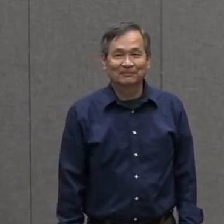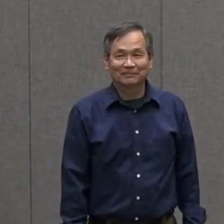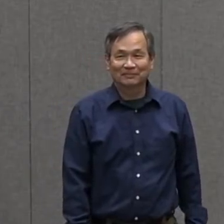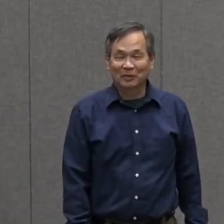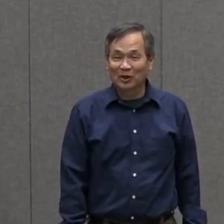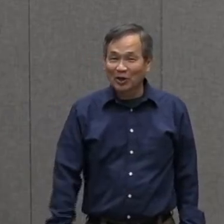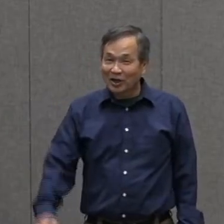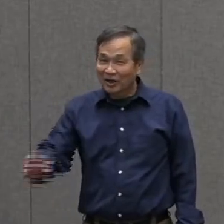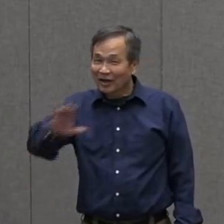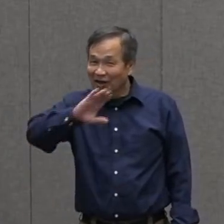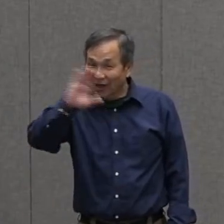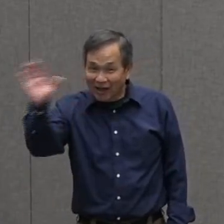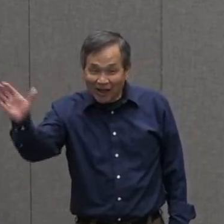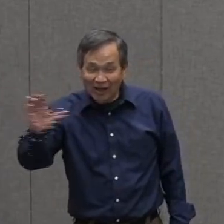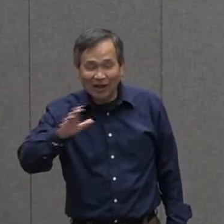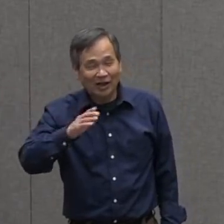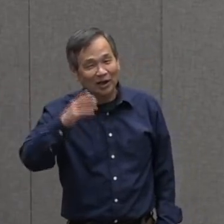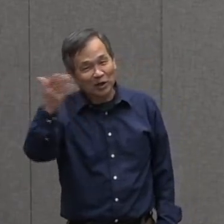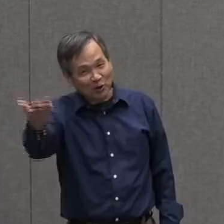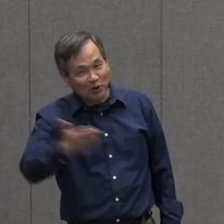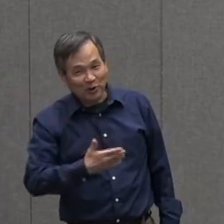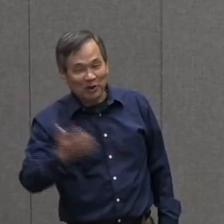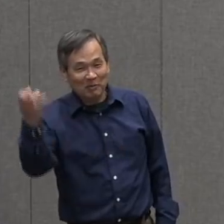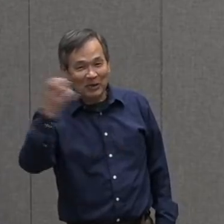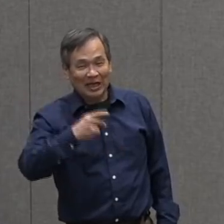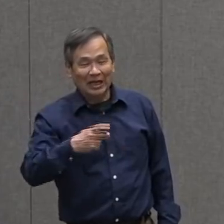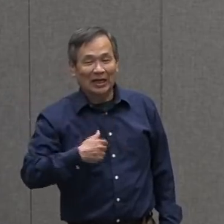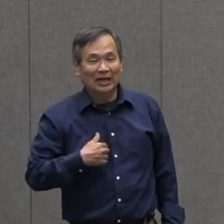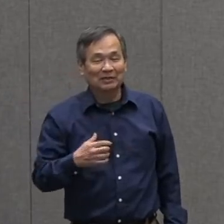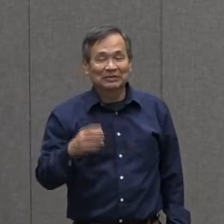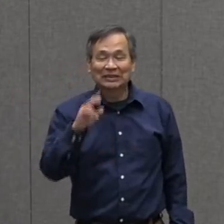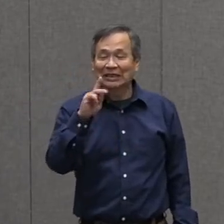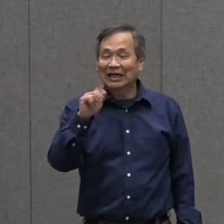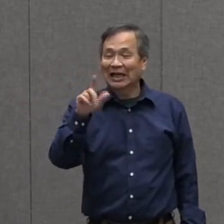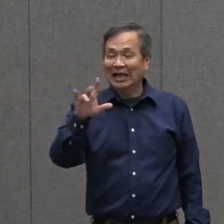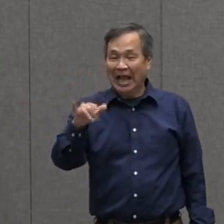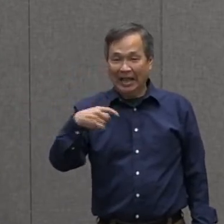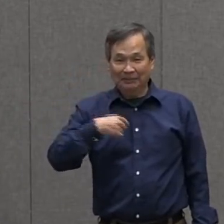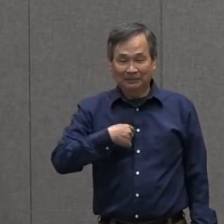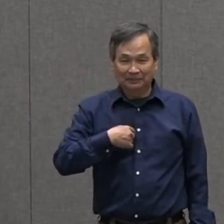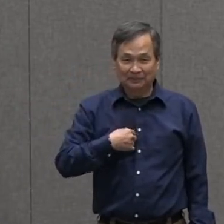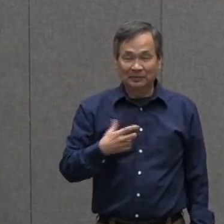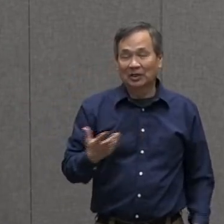Hello and welcome back. I'm Mrs. Kay, and I am so excited to share